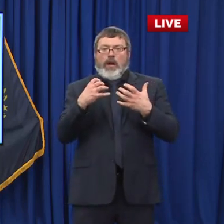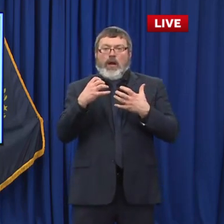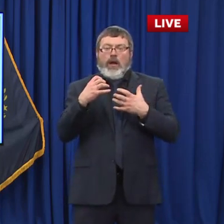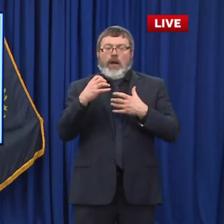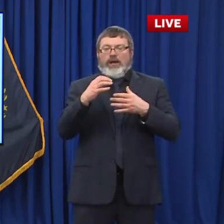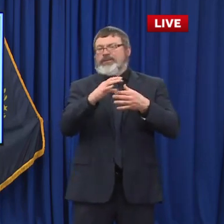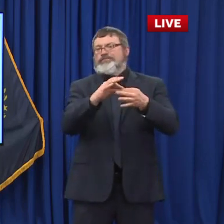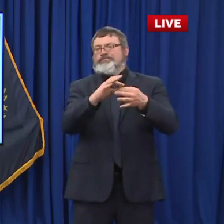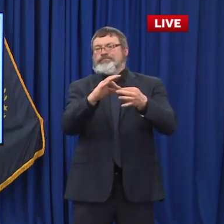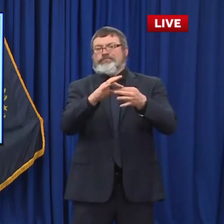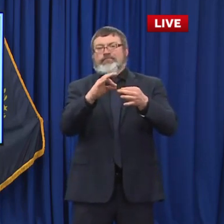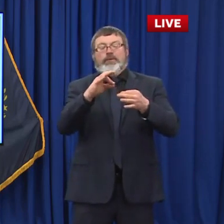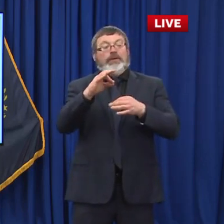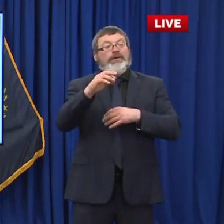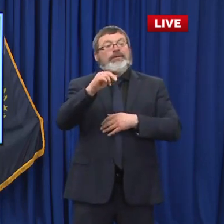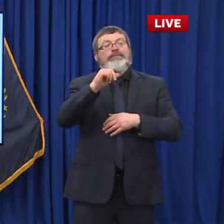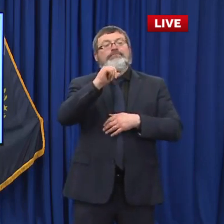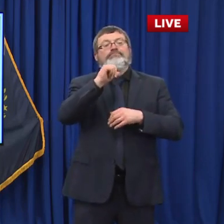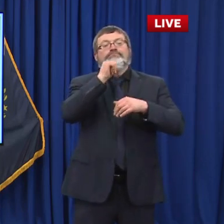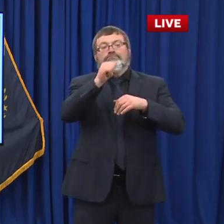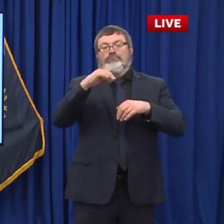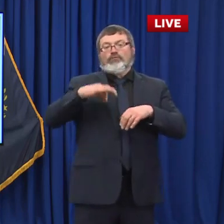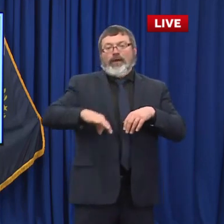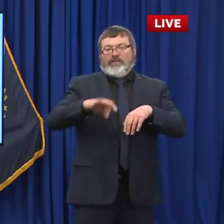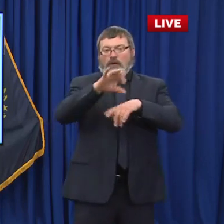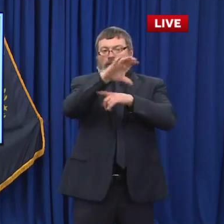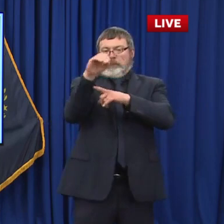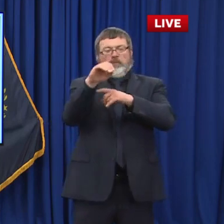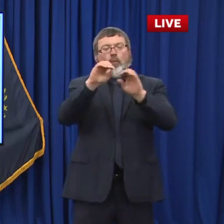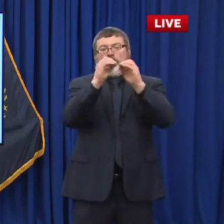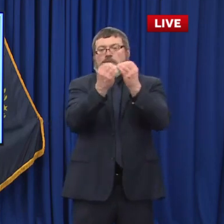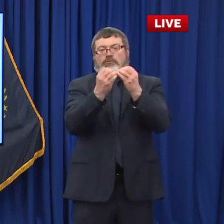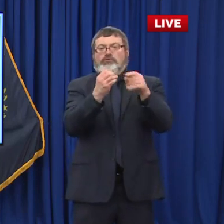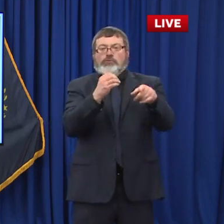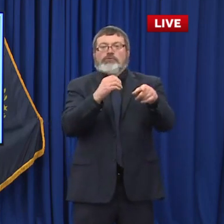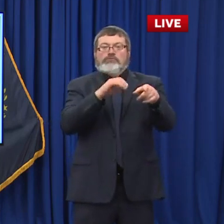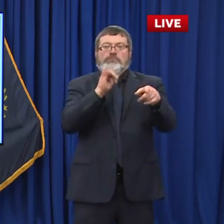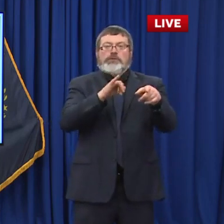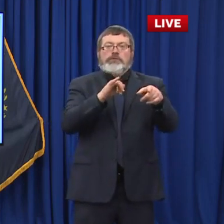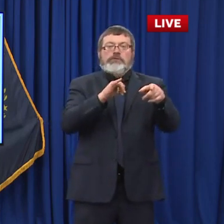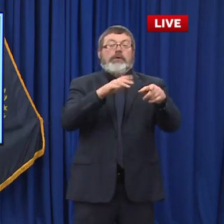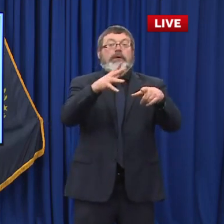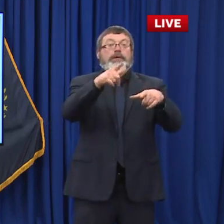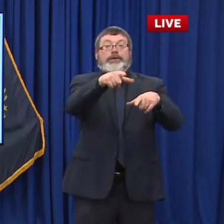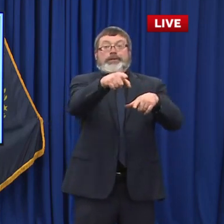FINALLY, OUR FINAL ALLOCATION IS SOMETHING WE HIT ON A WELL AGO.